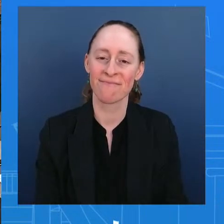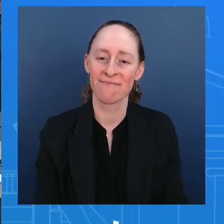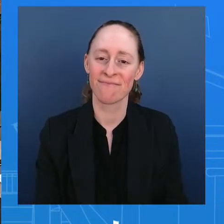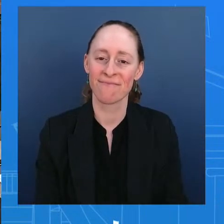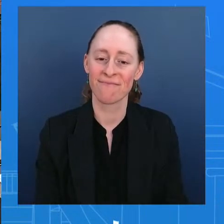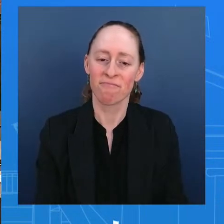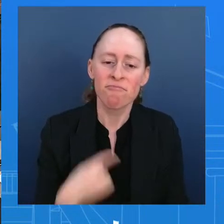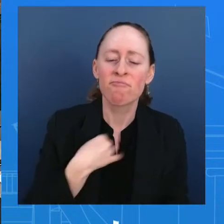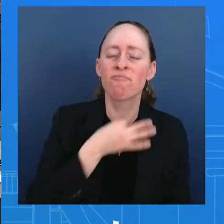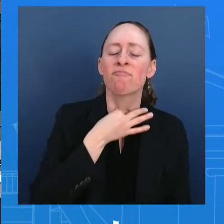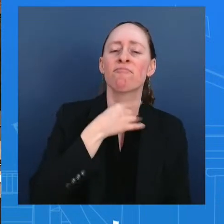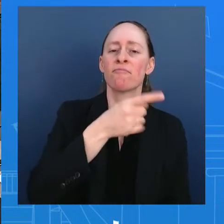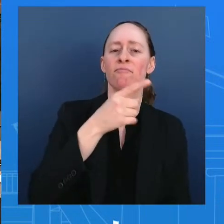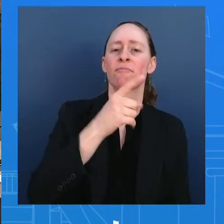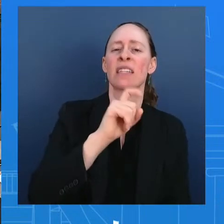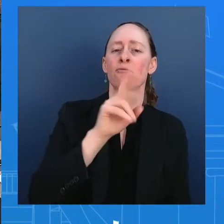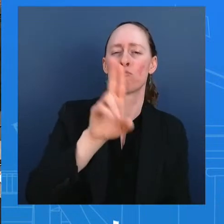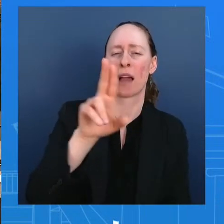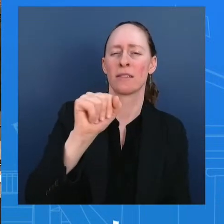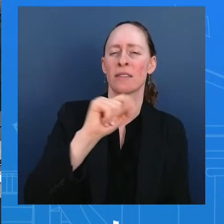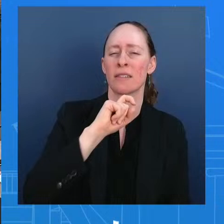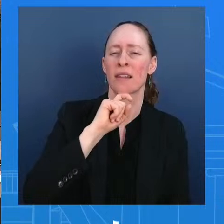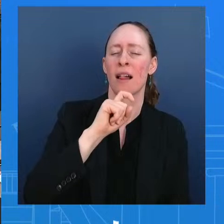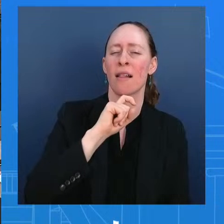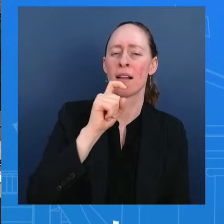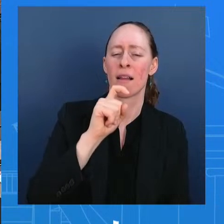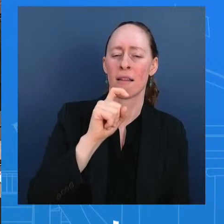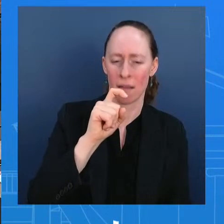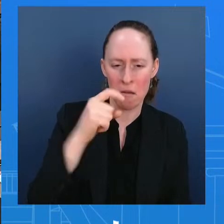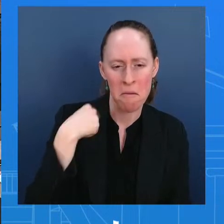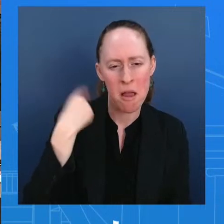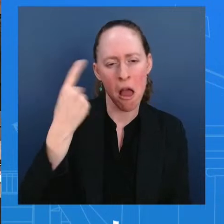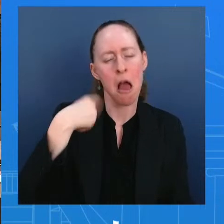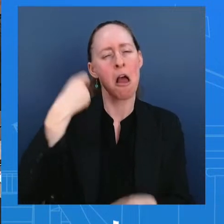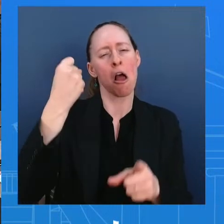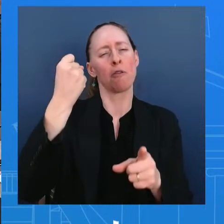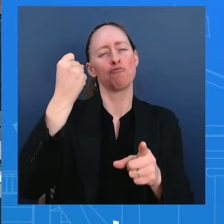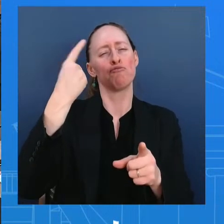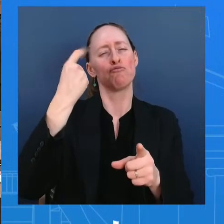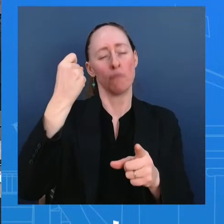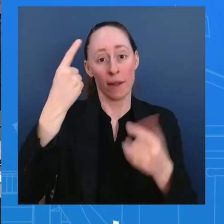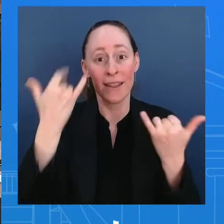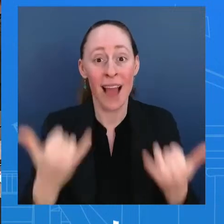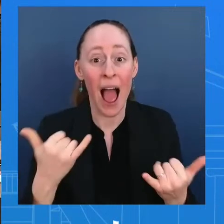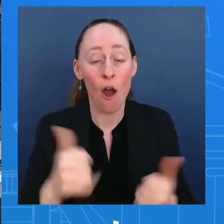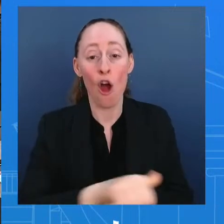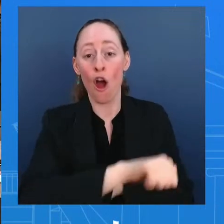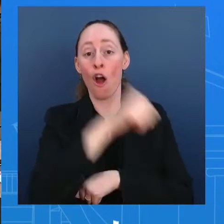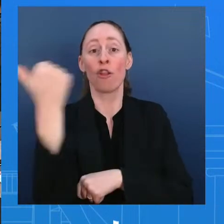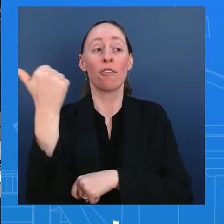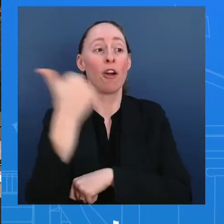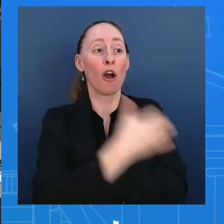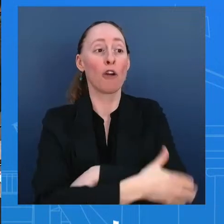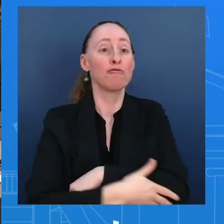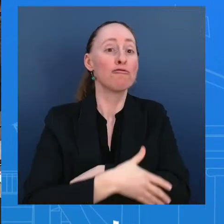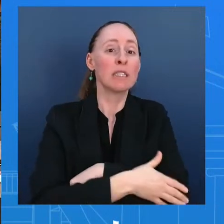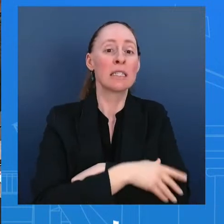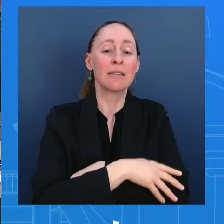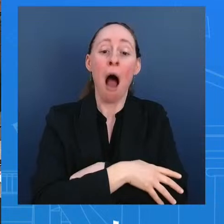what message should other foreign companies who are considering investing in the United States take away from this decision by the president?